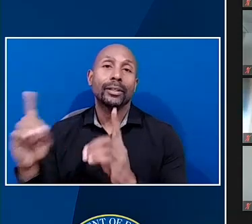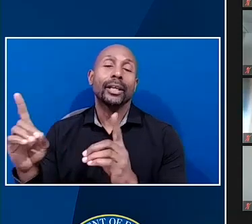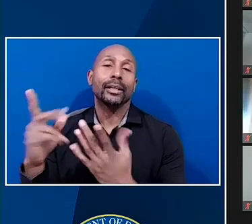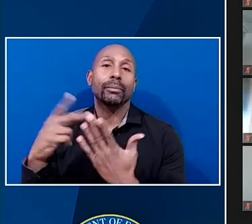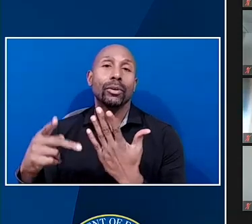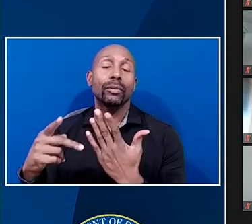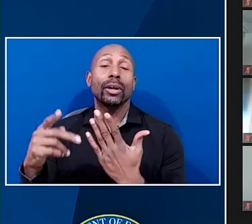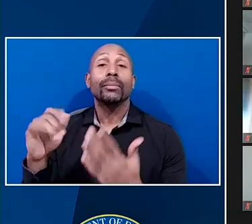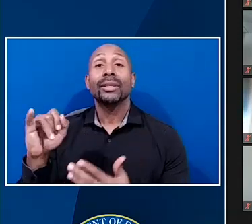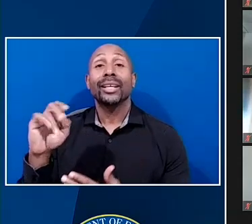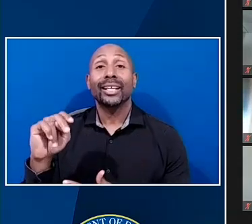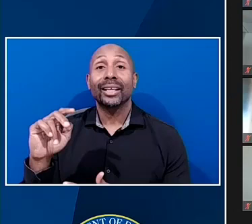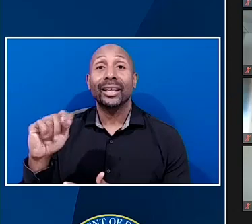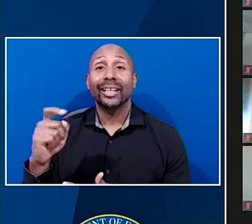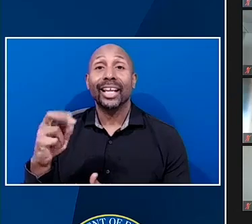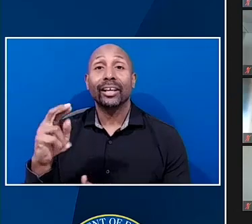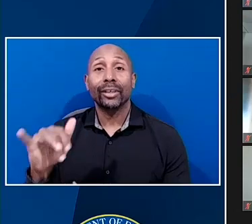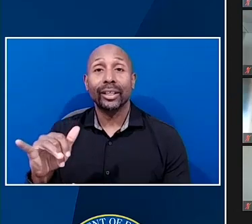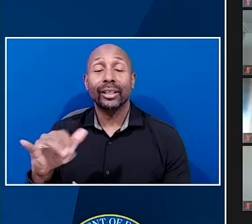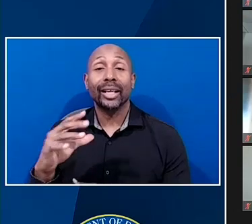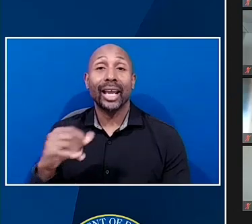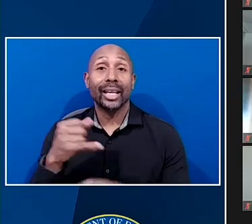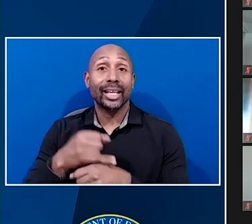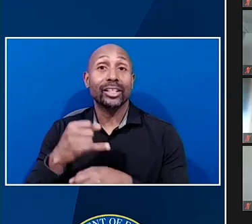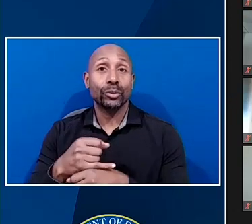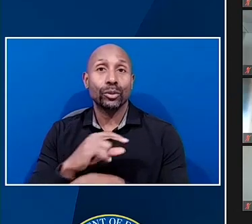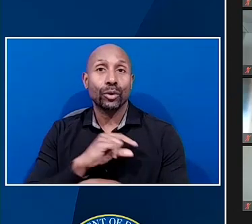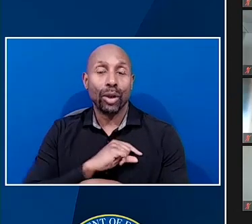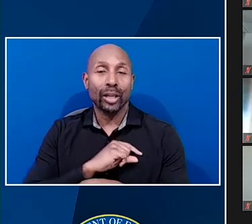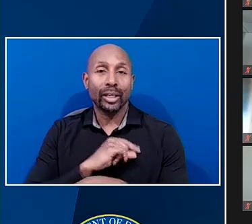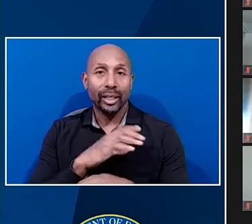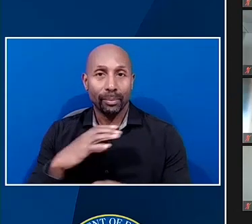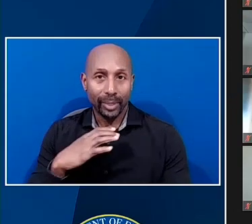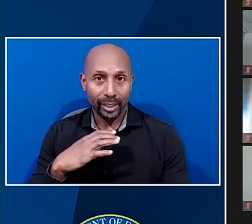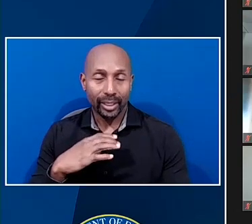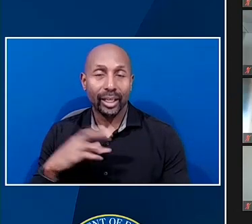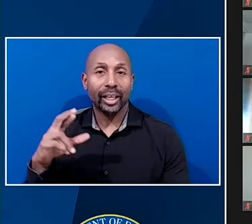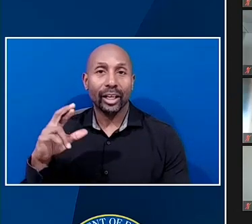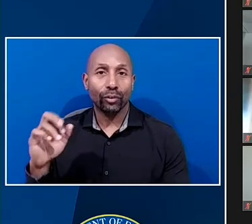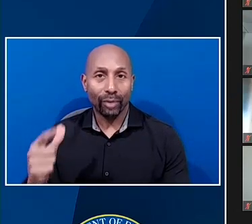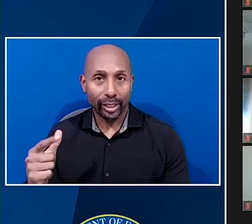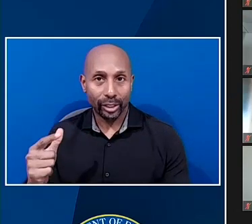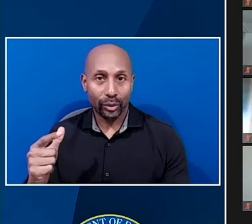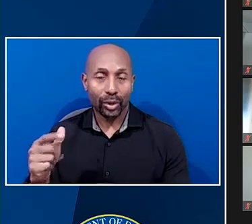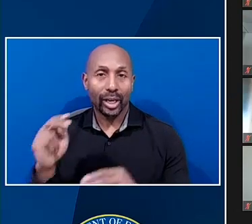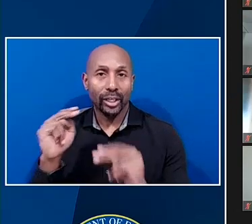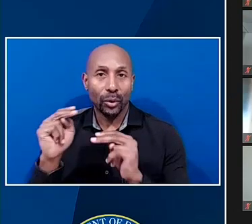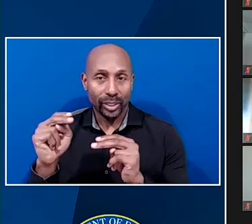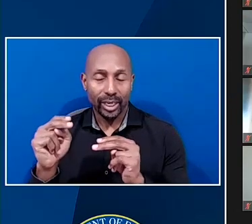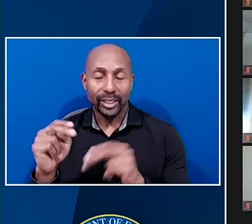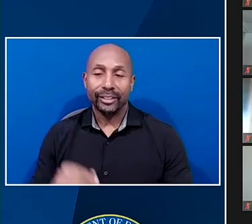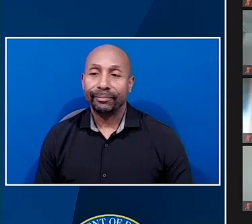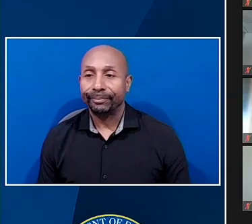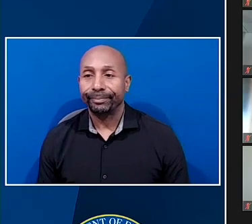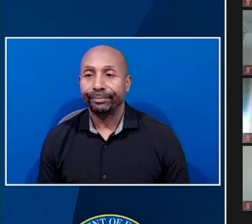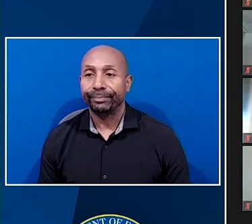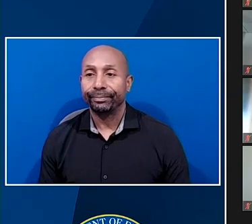Institutional Quality Committee Regulatory Negotiations. As usual, we will start off